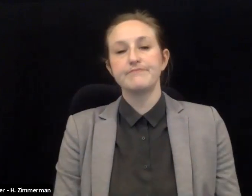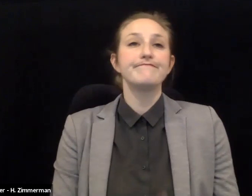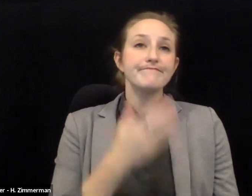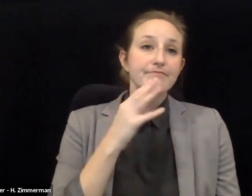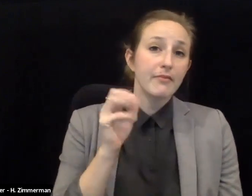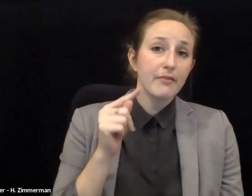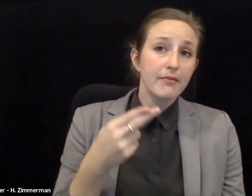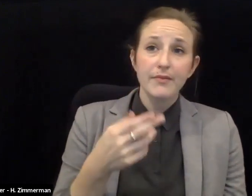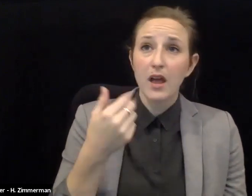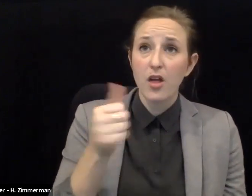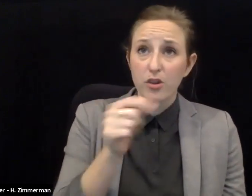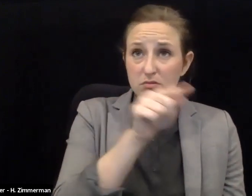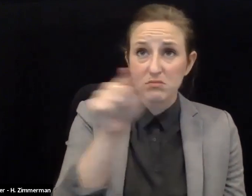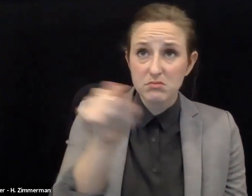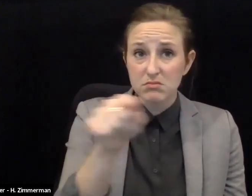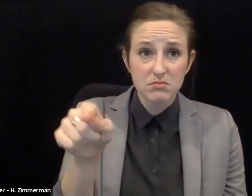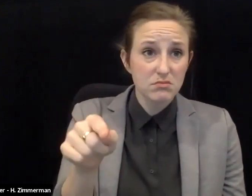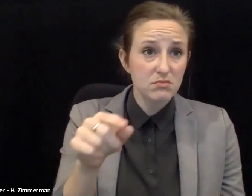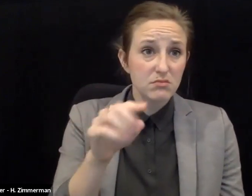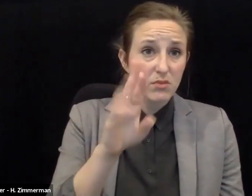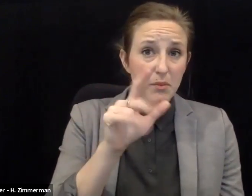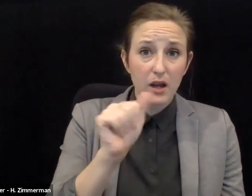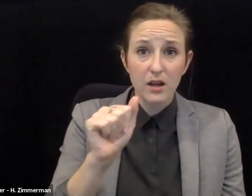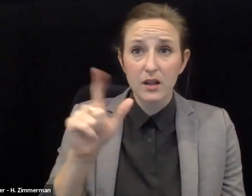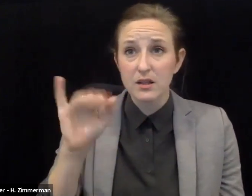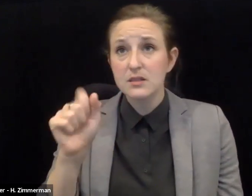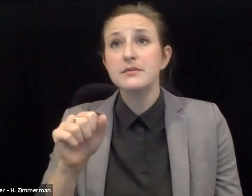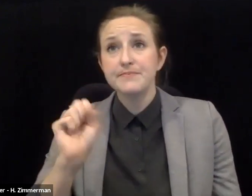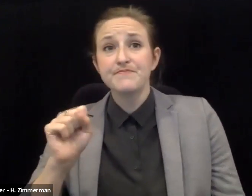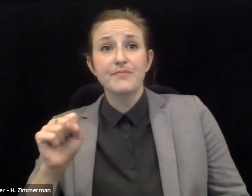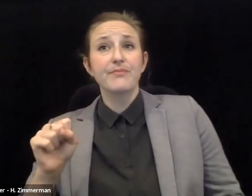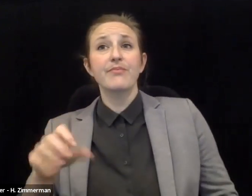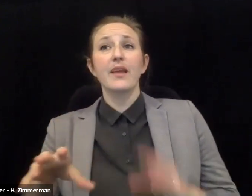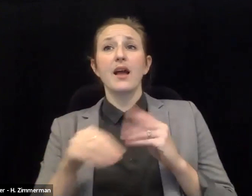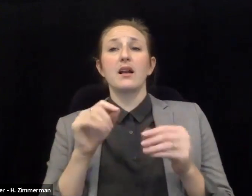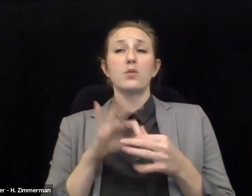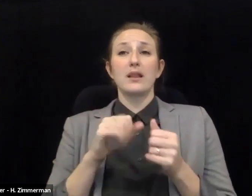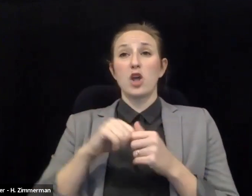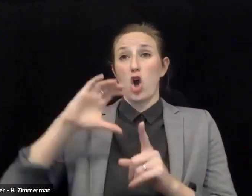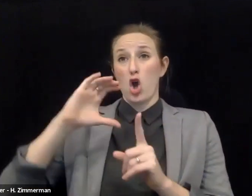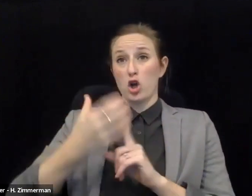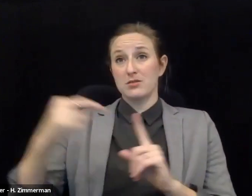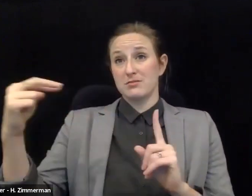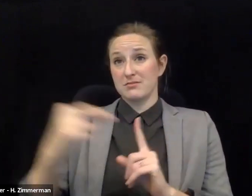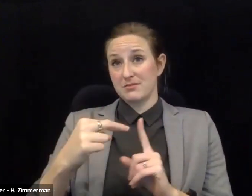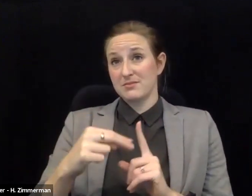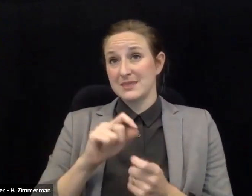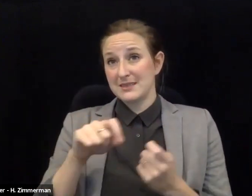else have anything to share? Lisa (she/her), World Learning: Yeah. to add on to the cultural piece specifically for our programs,